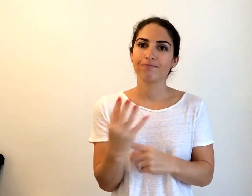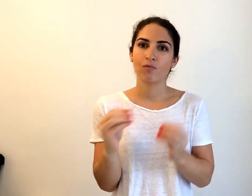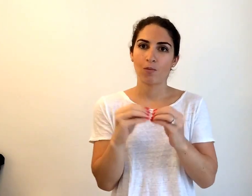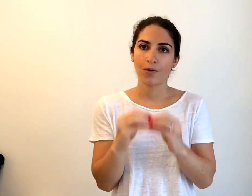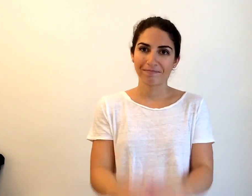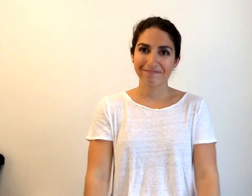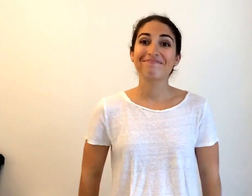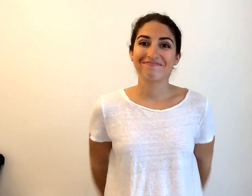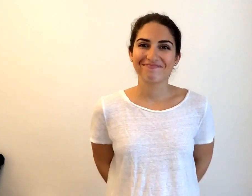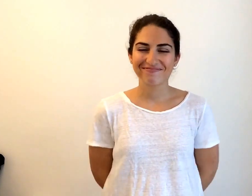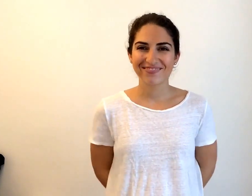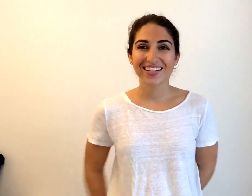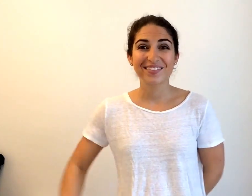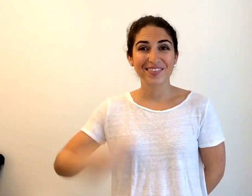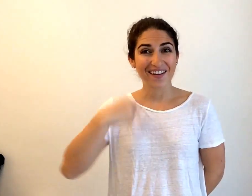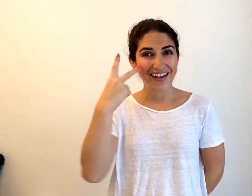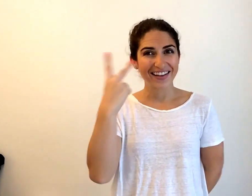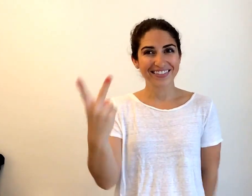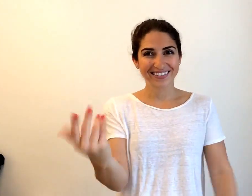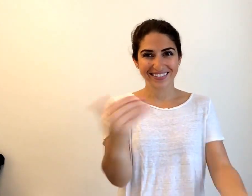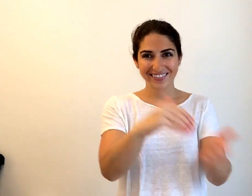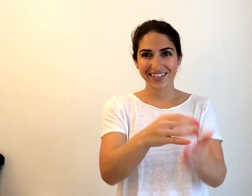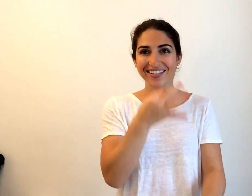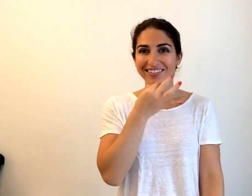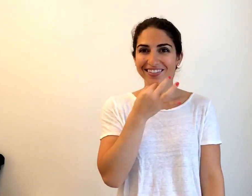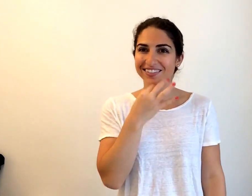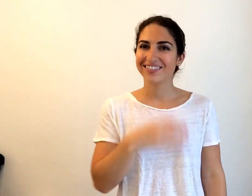be happy to record more, and I'll see you